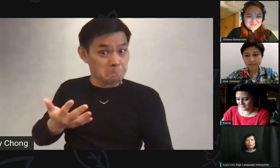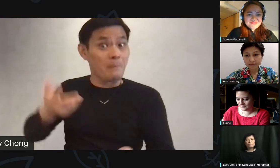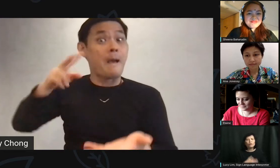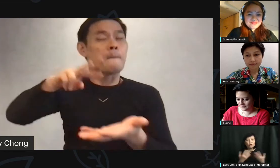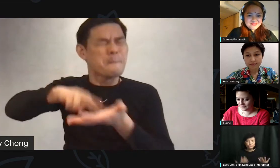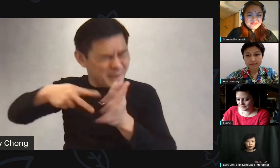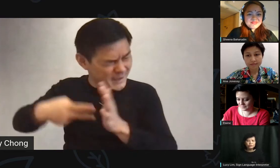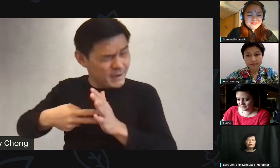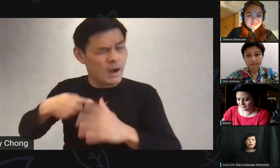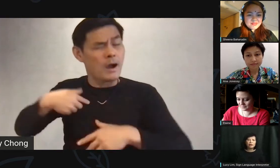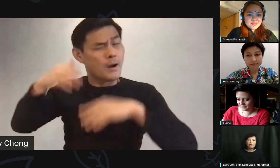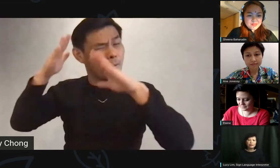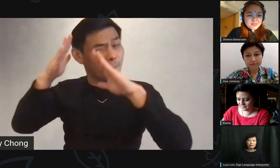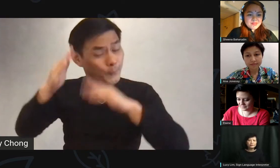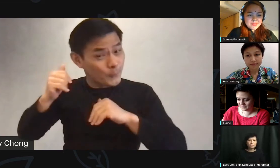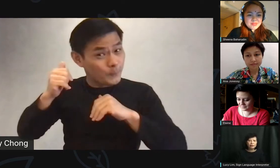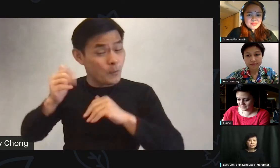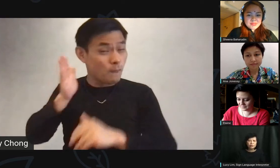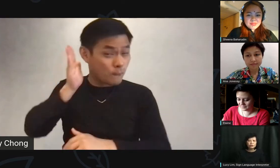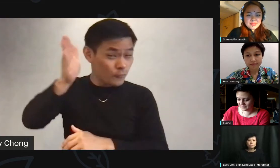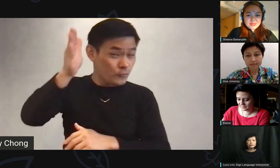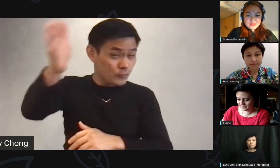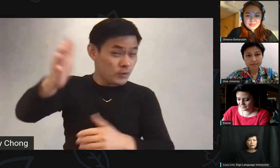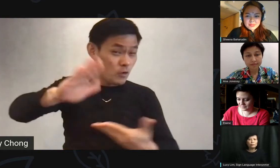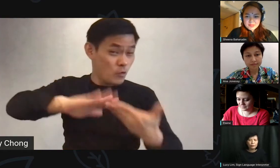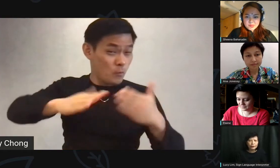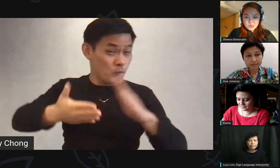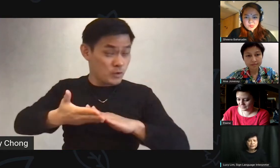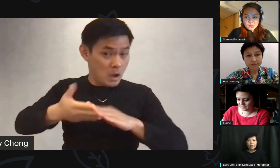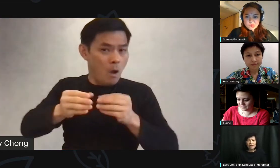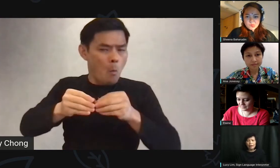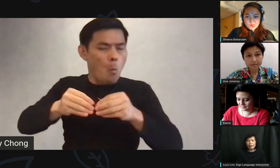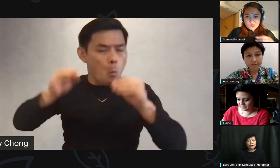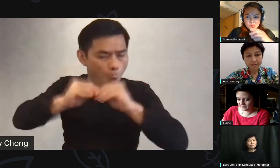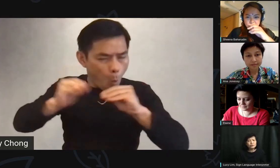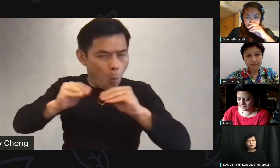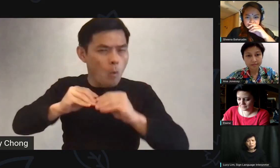Follow suit your expression, your poems and I’m sure